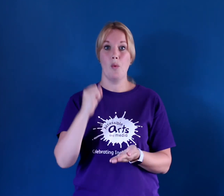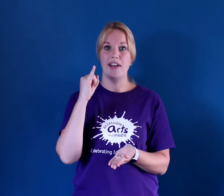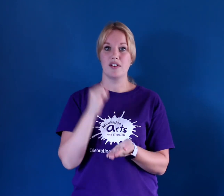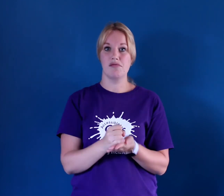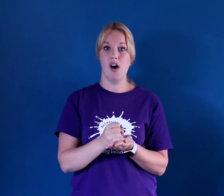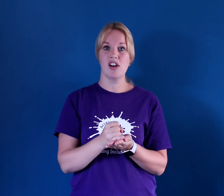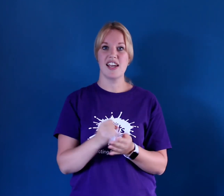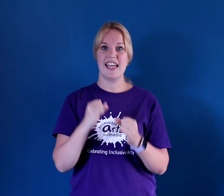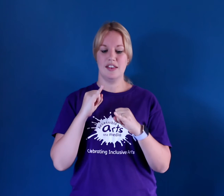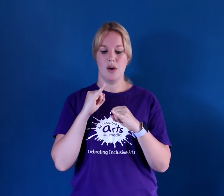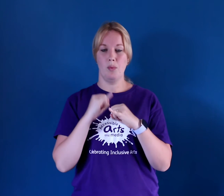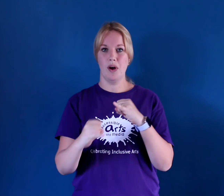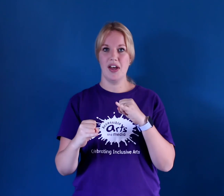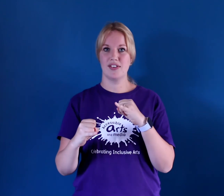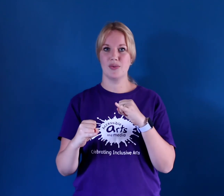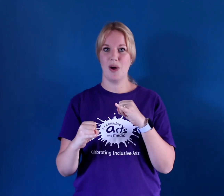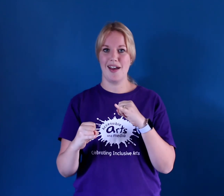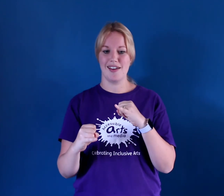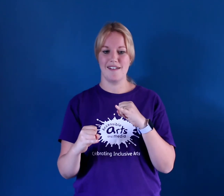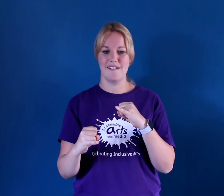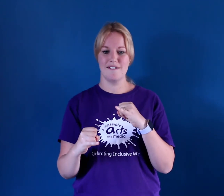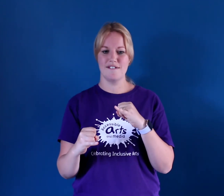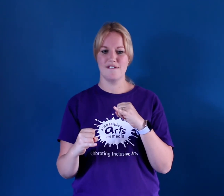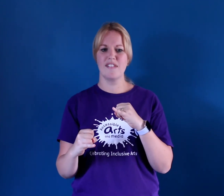Went wrong in the worst way.